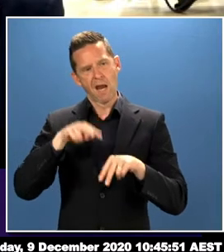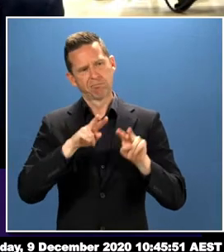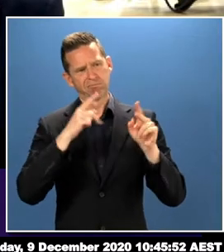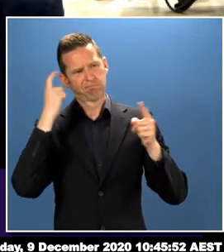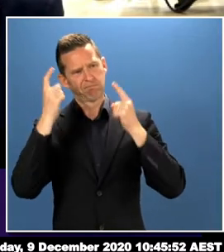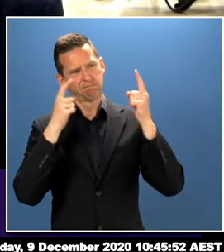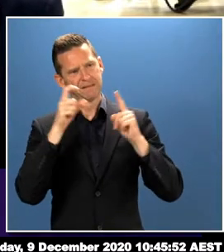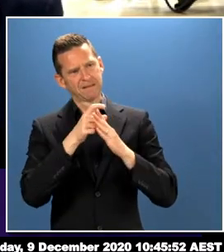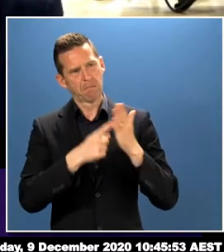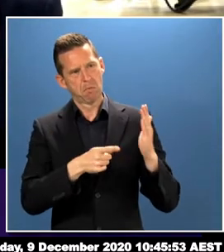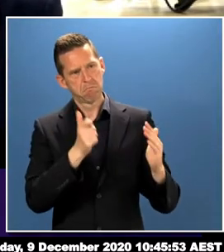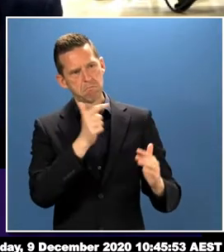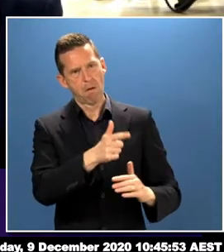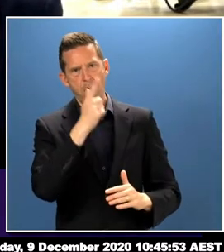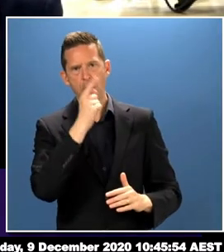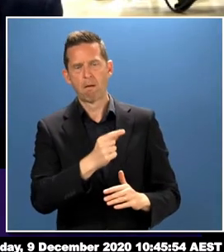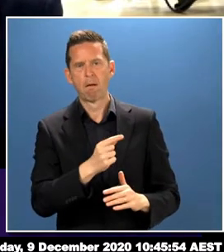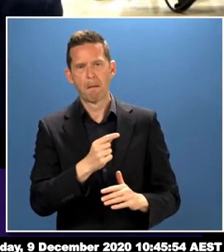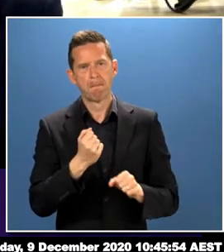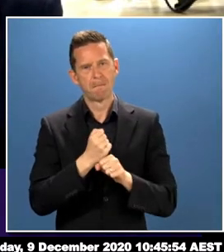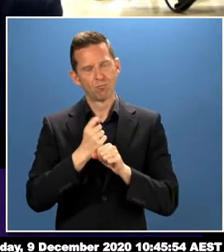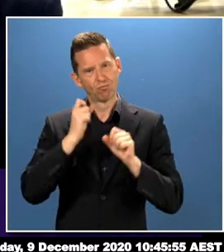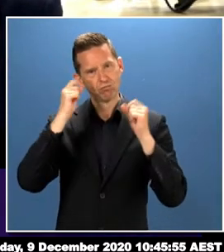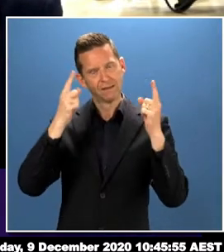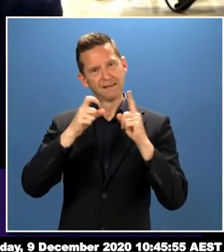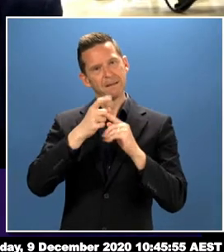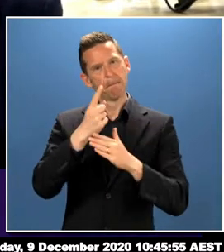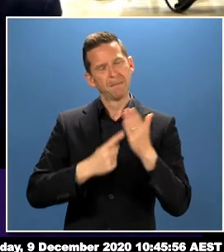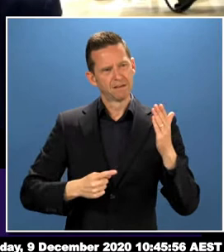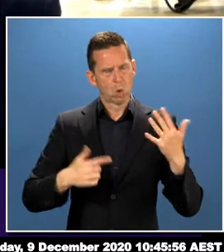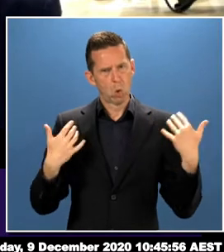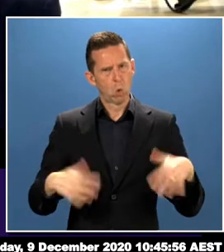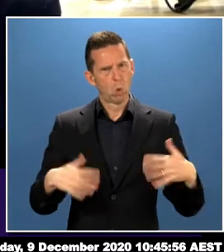of realise that people with disabilities can be very valuable and